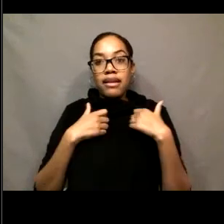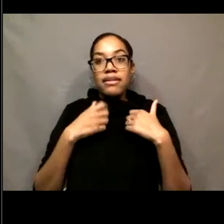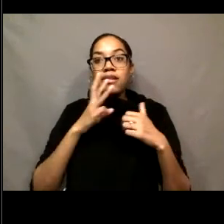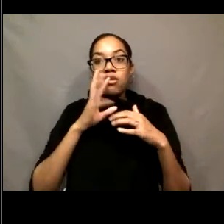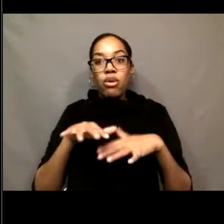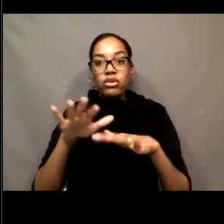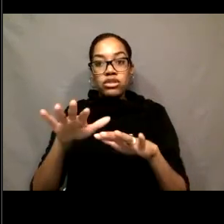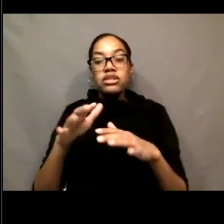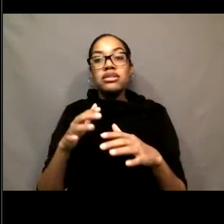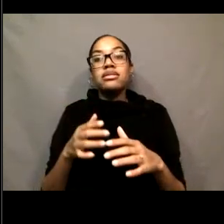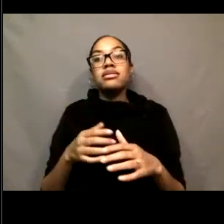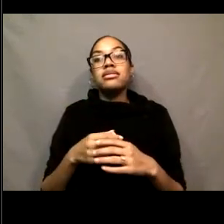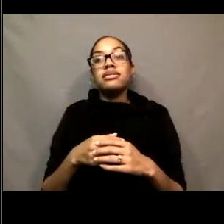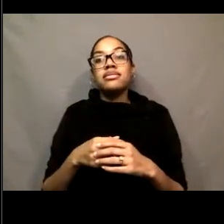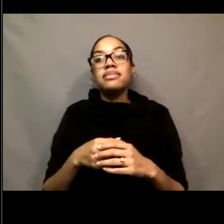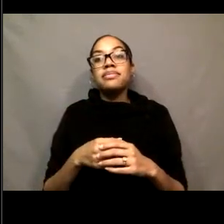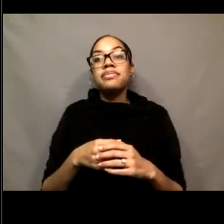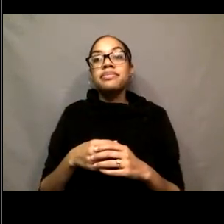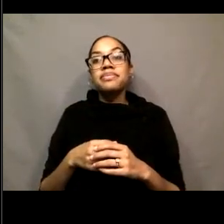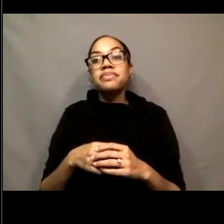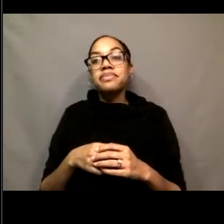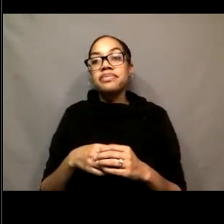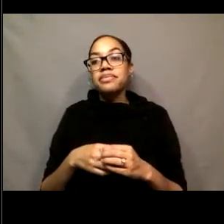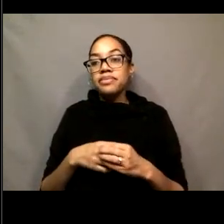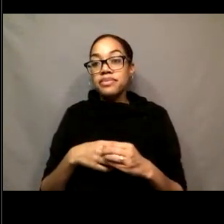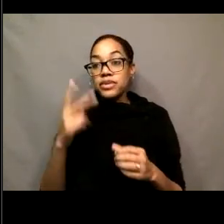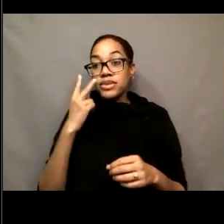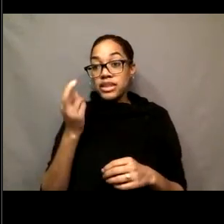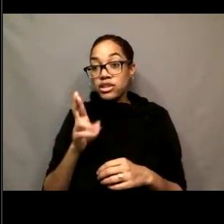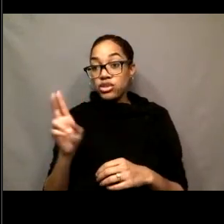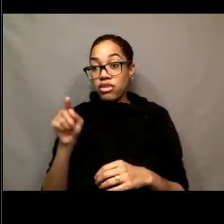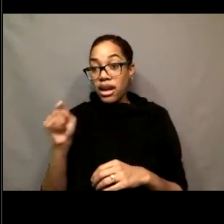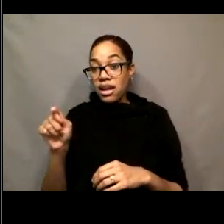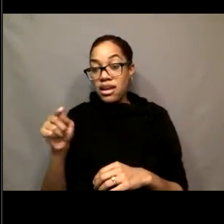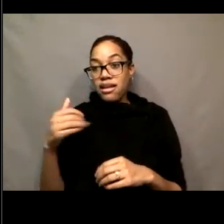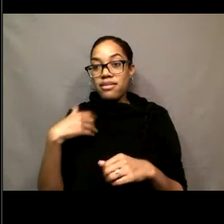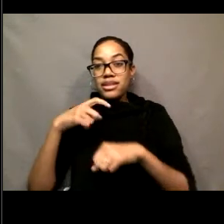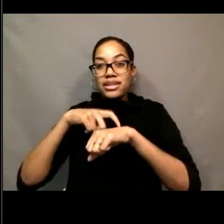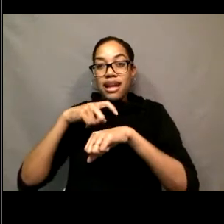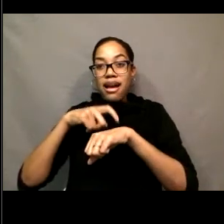getting away from predators and other things. And actually on the right here is one of our time-lapse cameras that generate